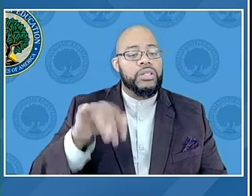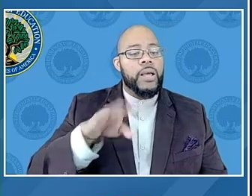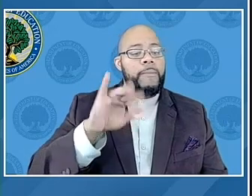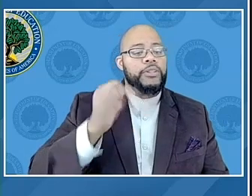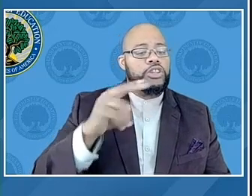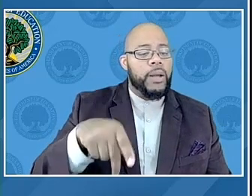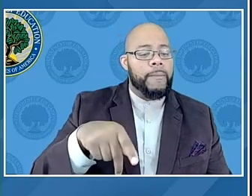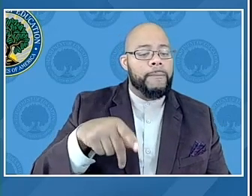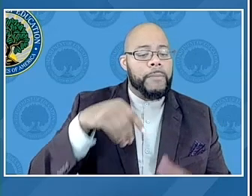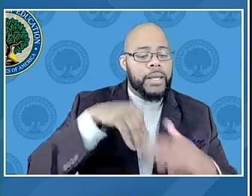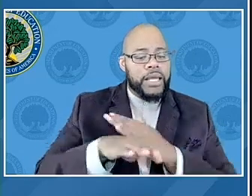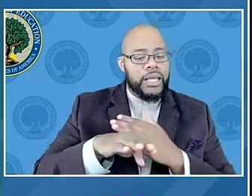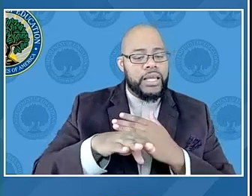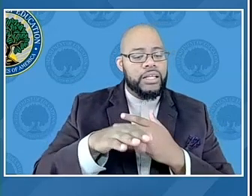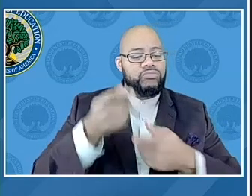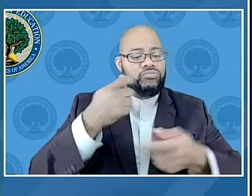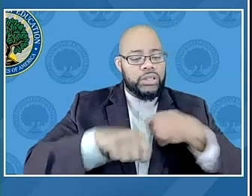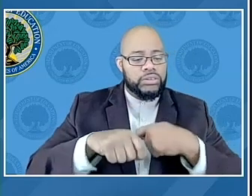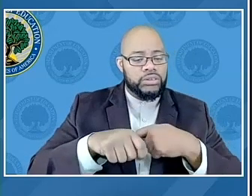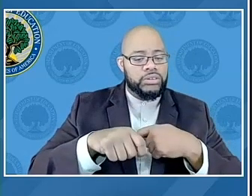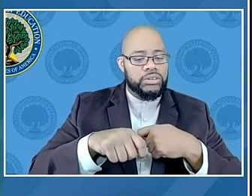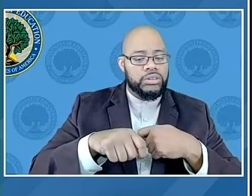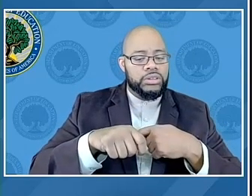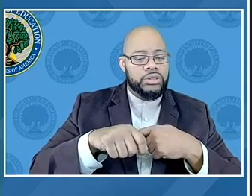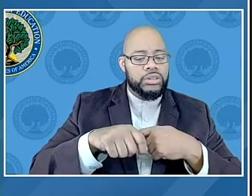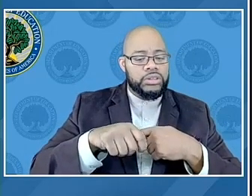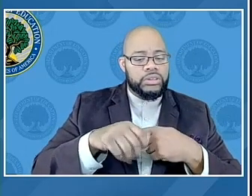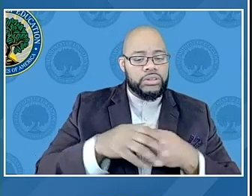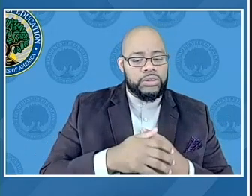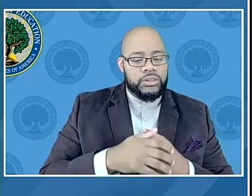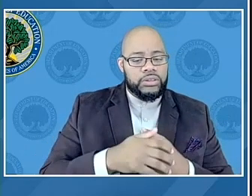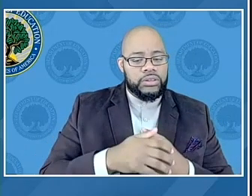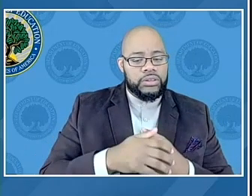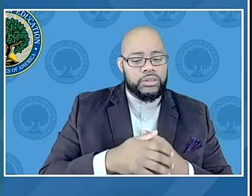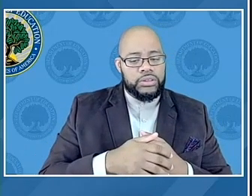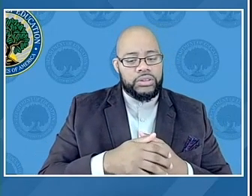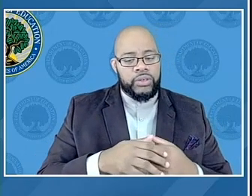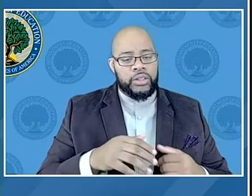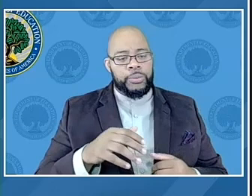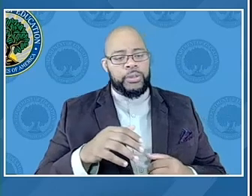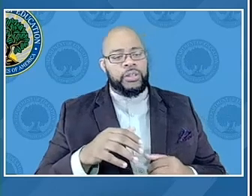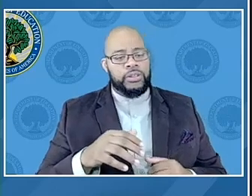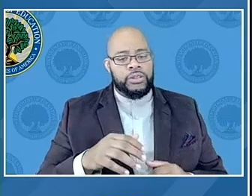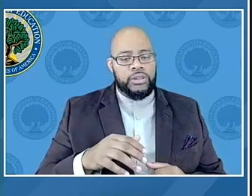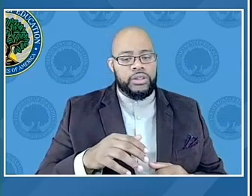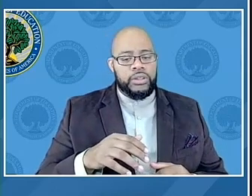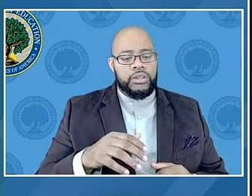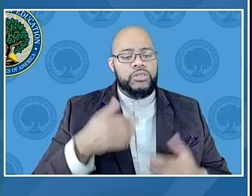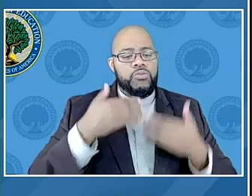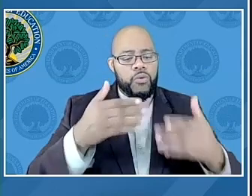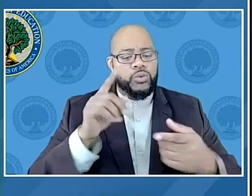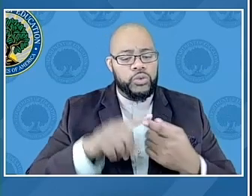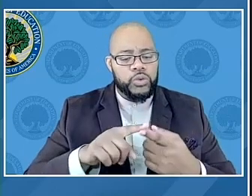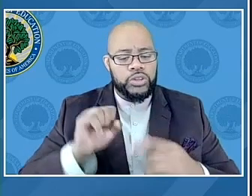in place of Andrew [Richard] Haase. So, let's move on to Scott Buchanan.